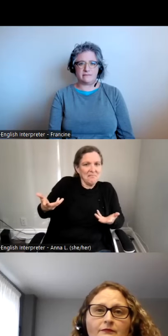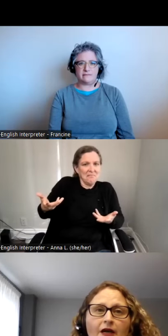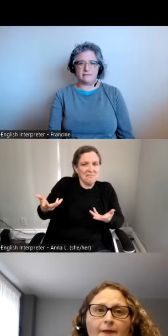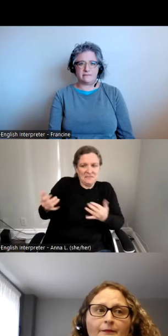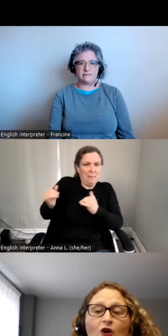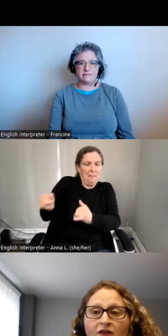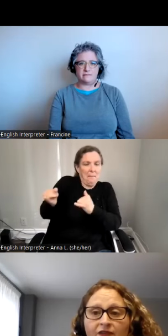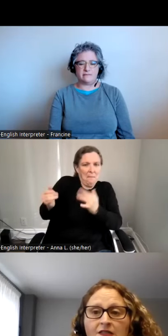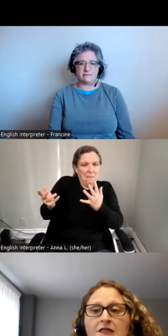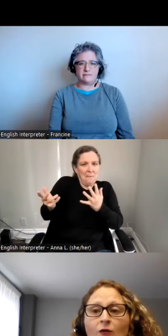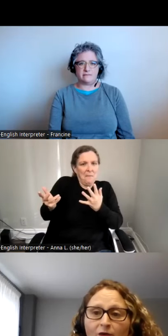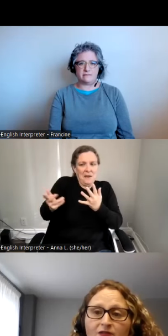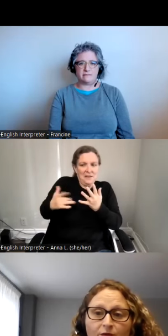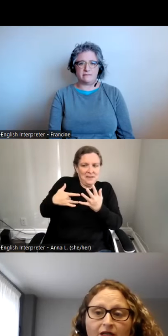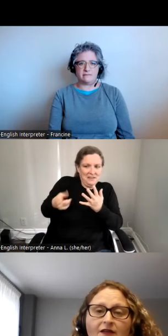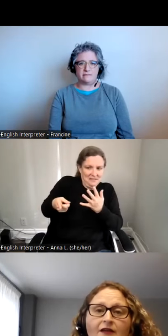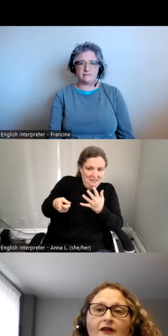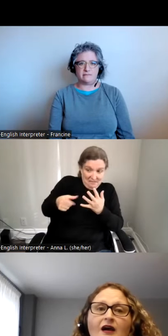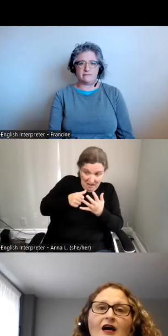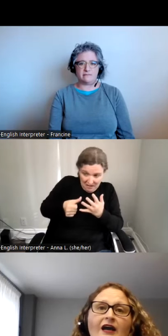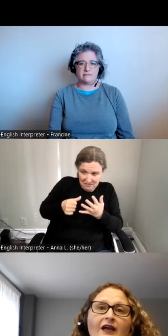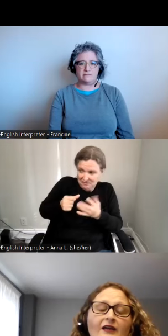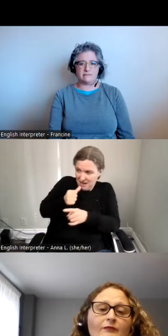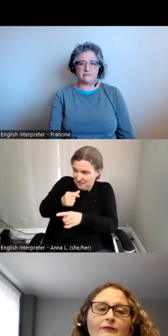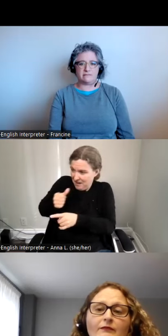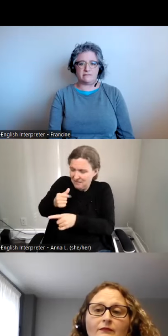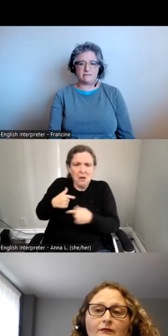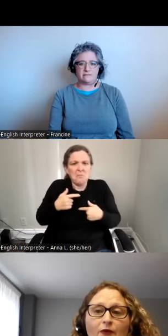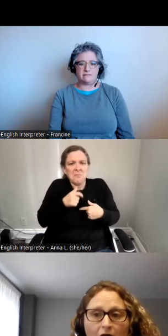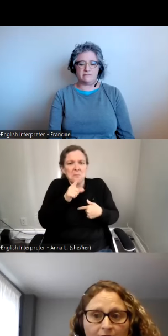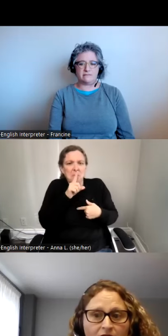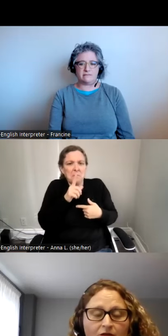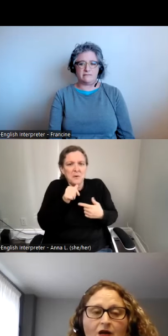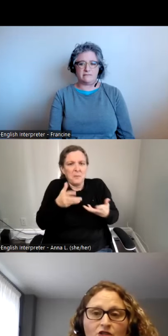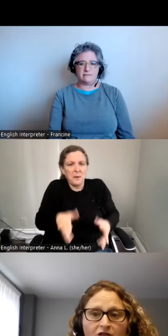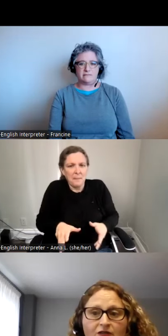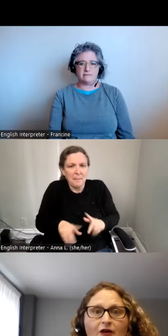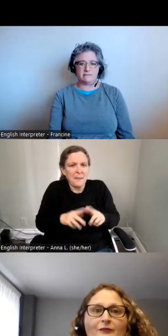is vaccinating their children under five, so